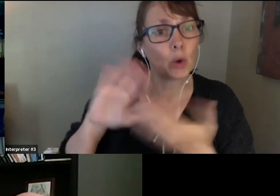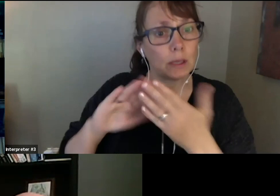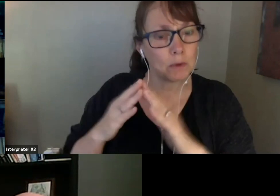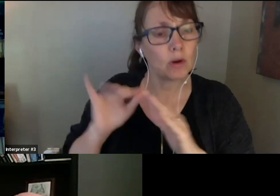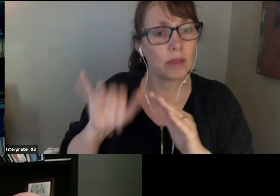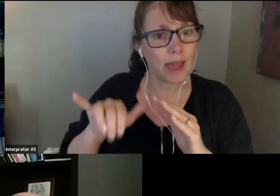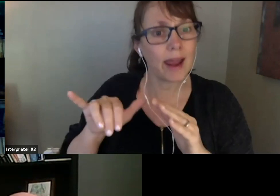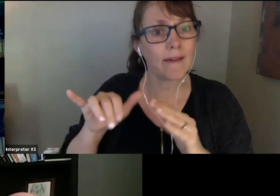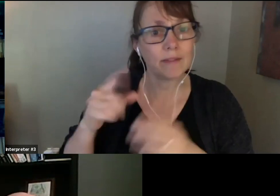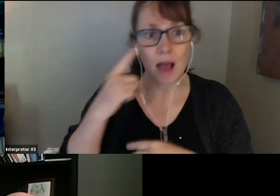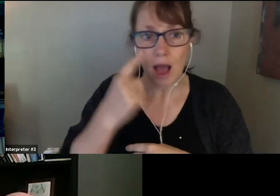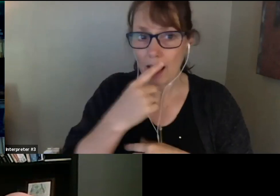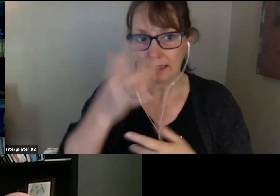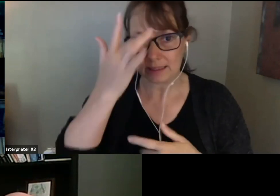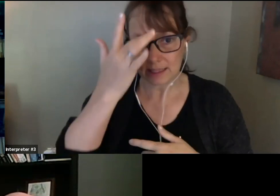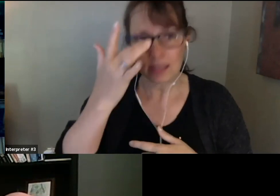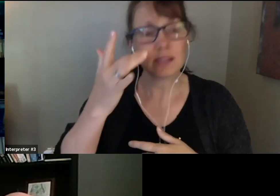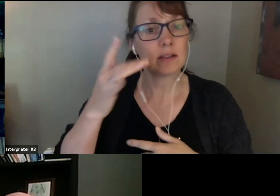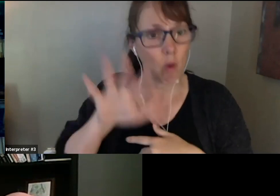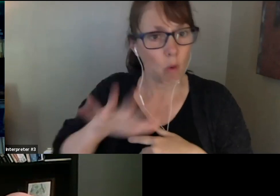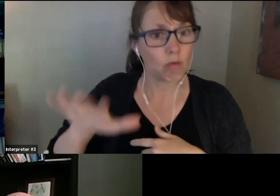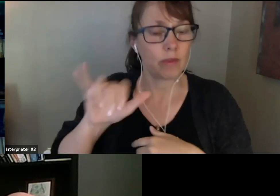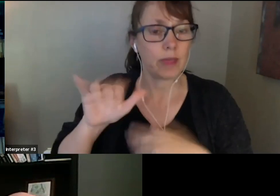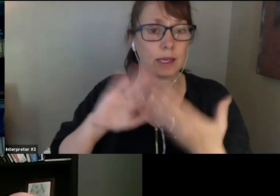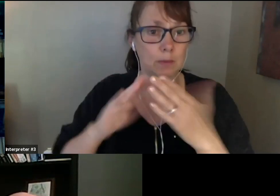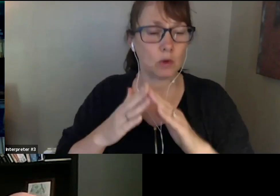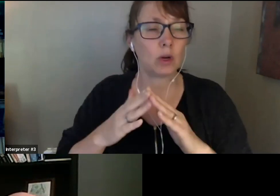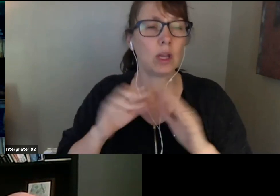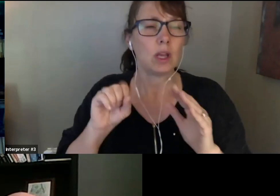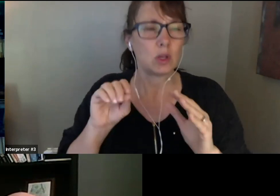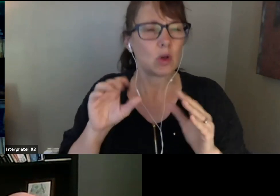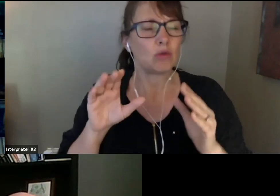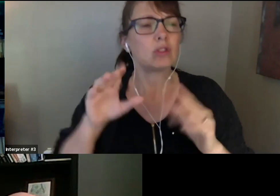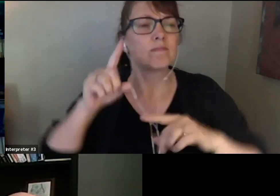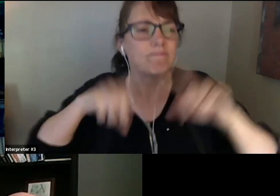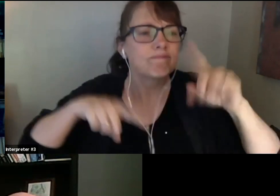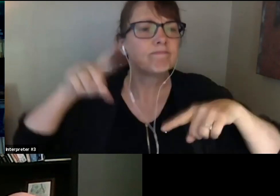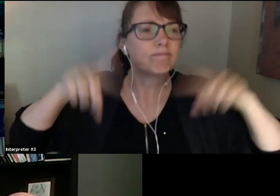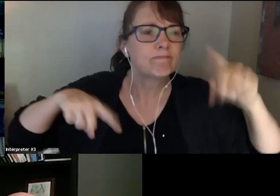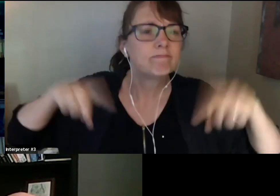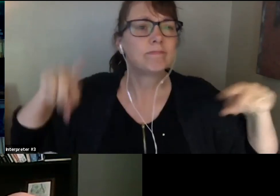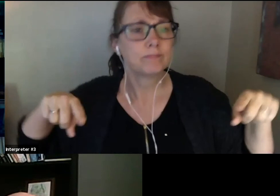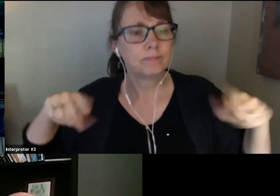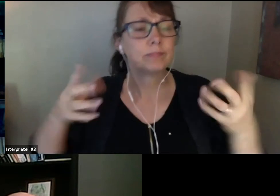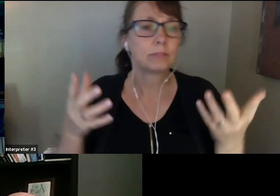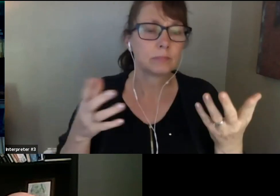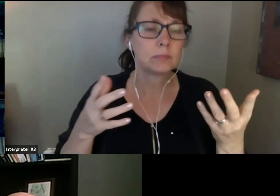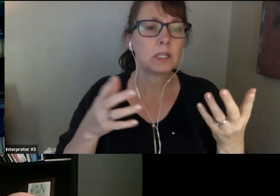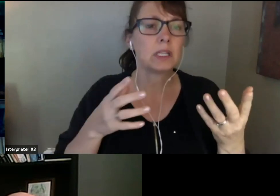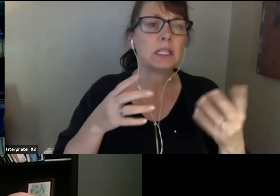So I think broad-brush strokes saying that you do or don’t like funding initiatives